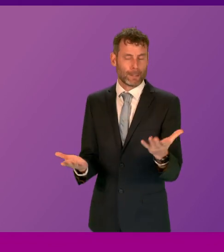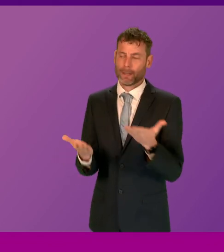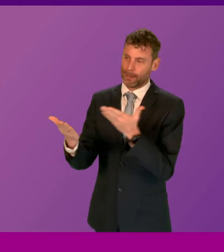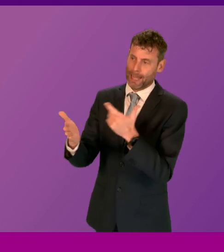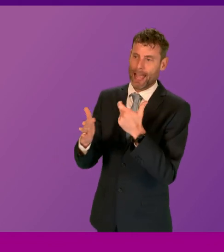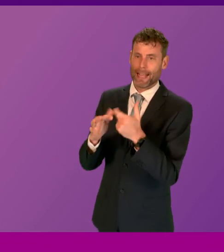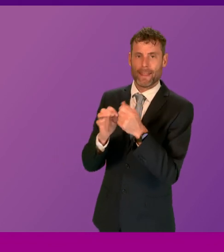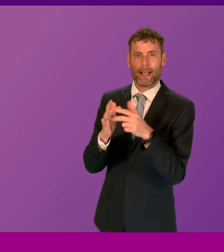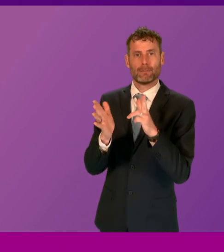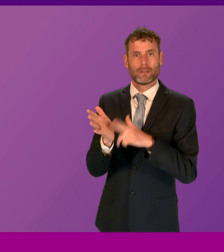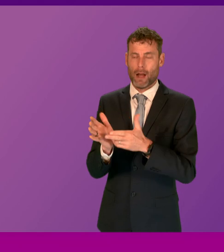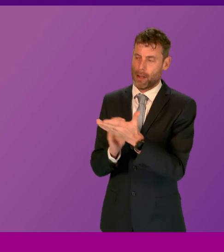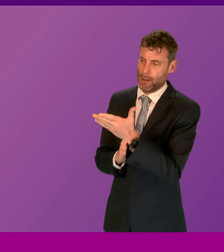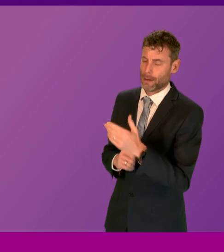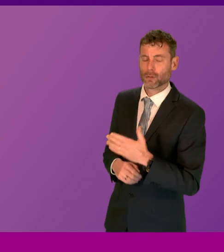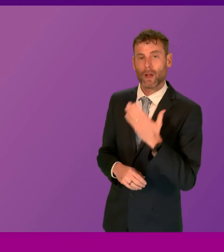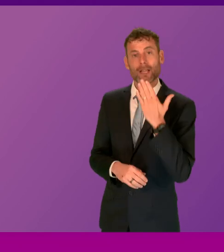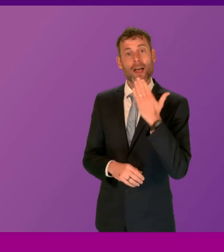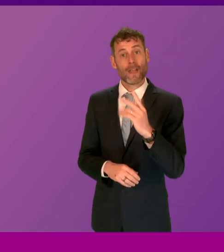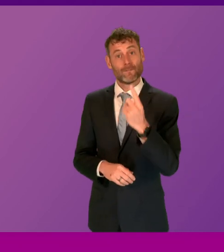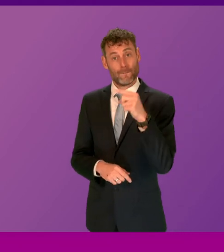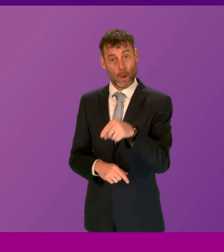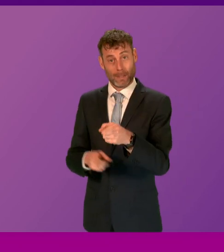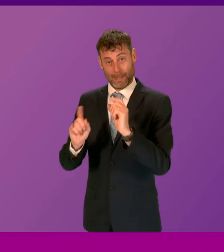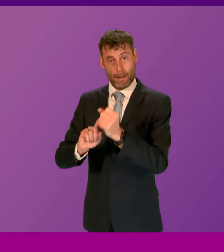Thank you, Presiding Officer, and I thank the First Minister for his answer.